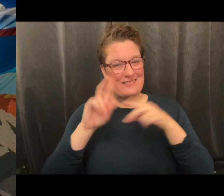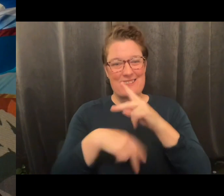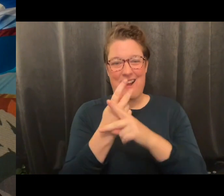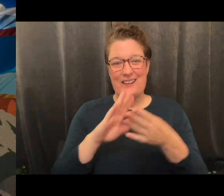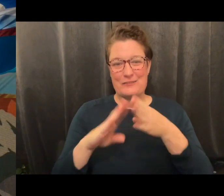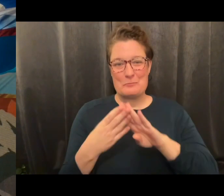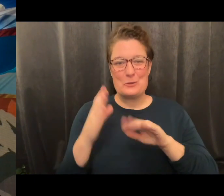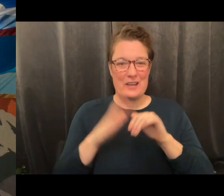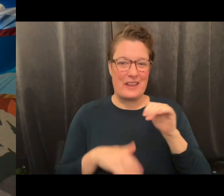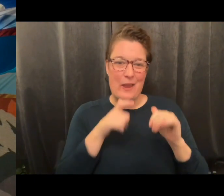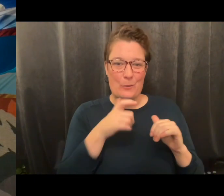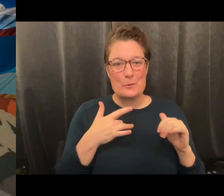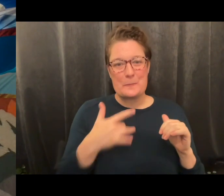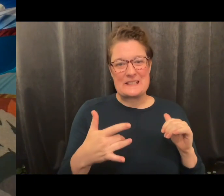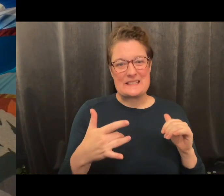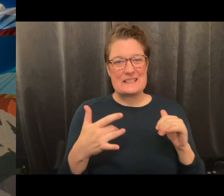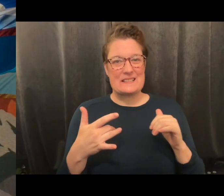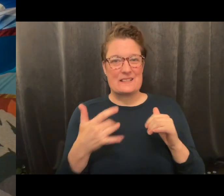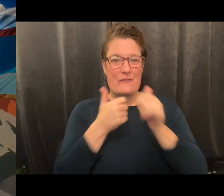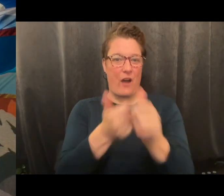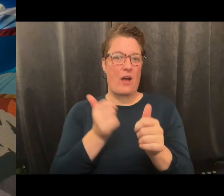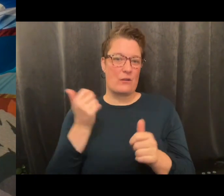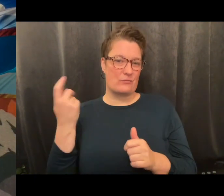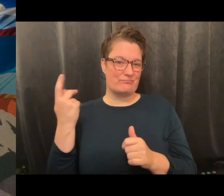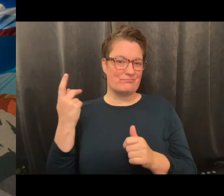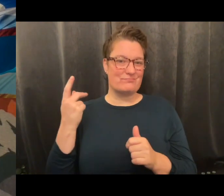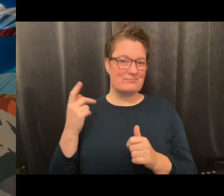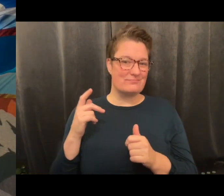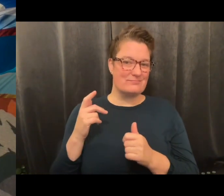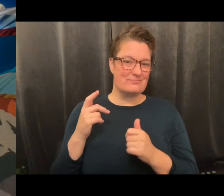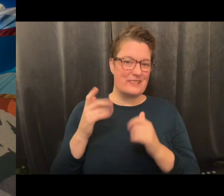And so, this is a part of our own teshuvah, is having conversations with